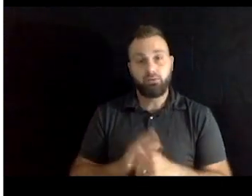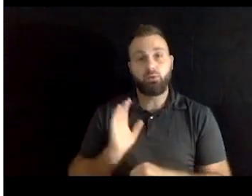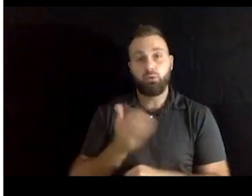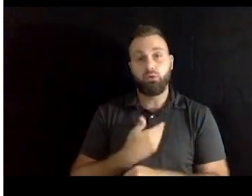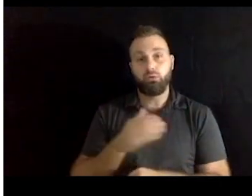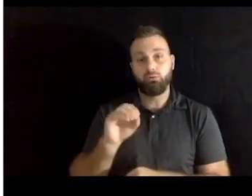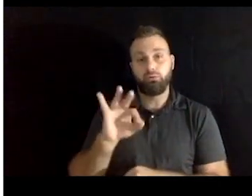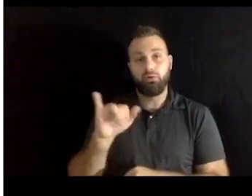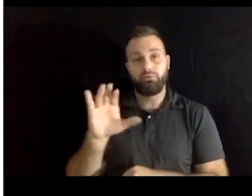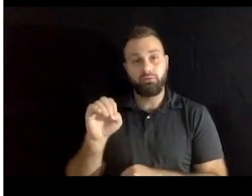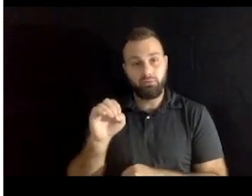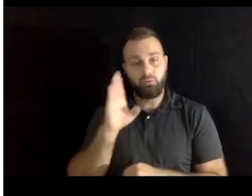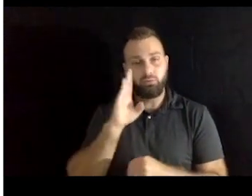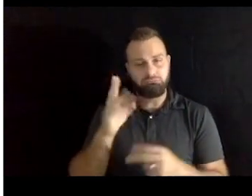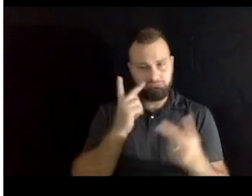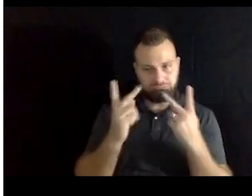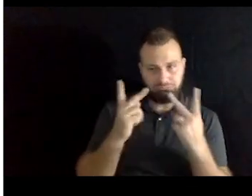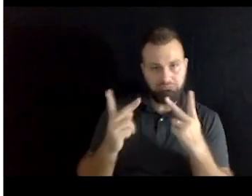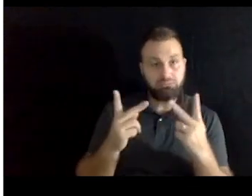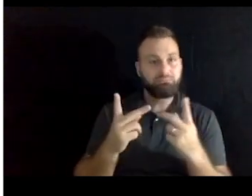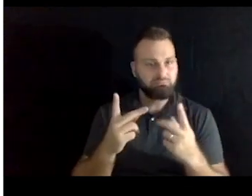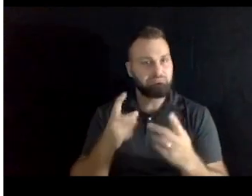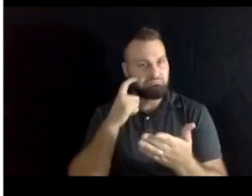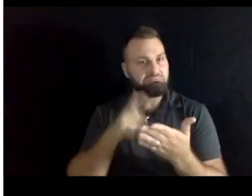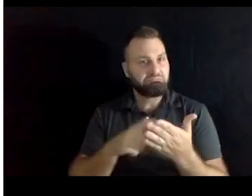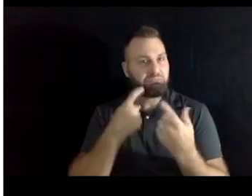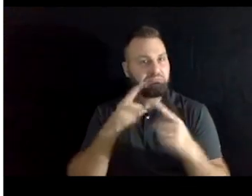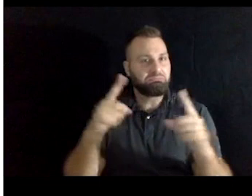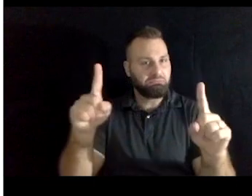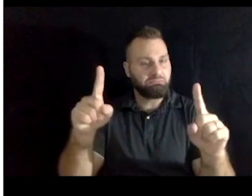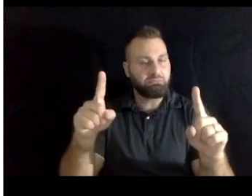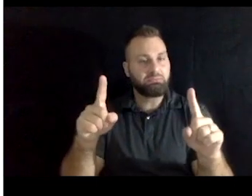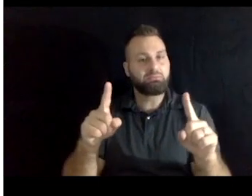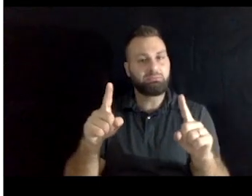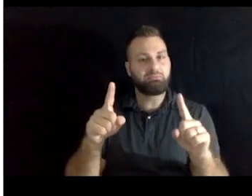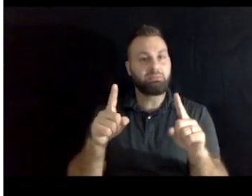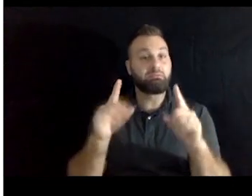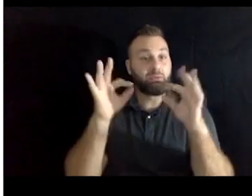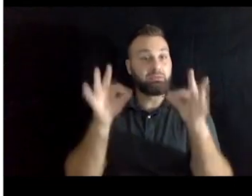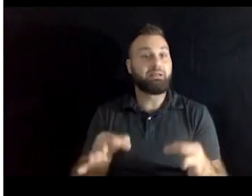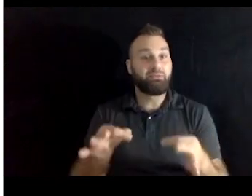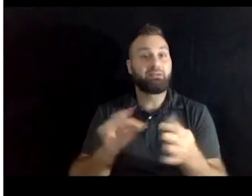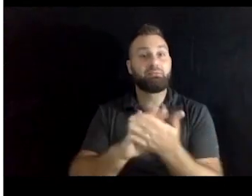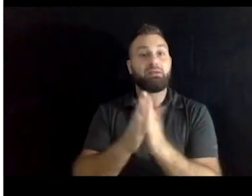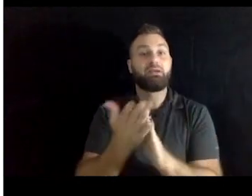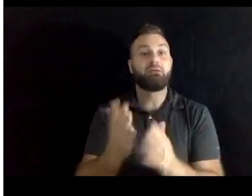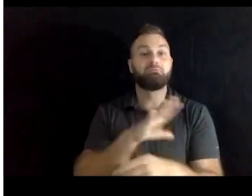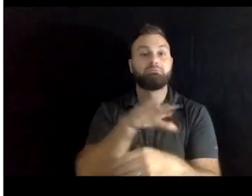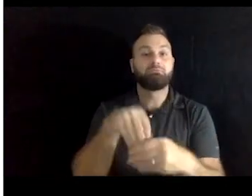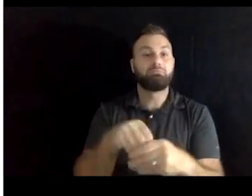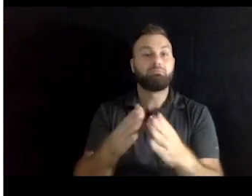see it that a number of these are effective and will eventually be adopted into broader policy.